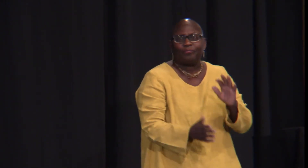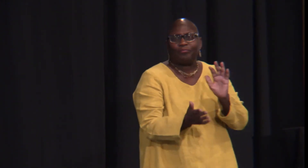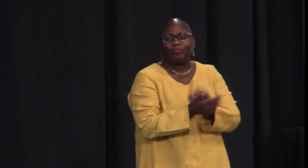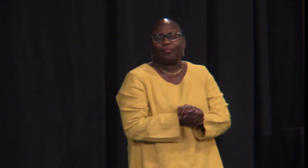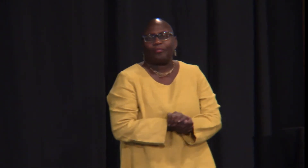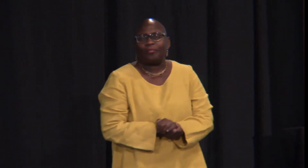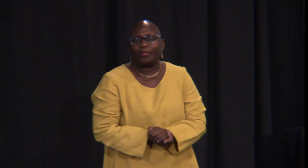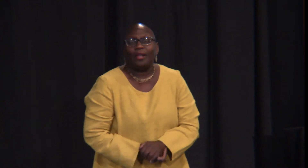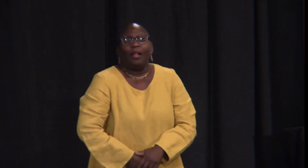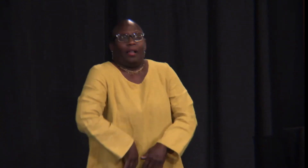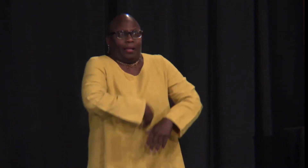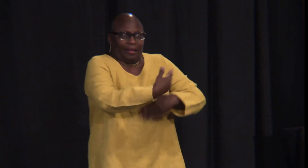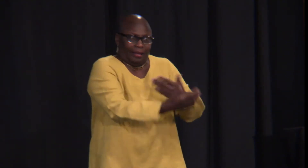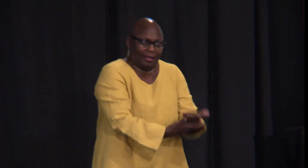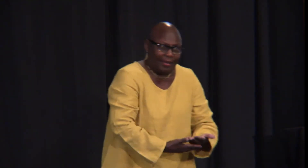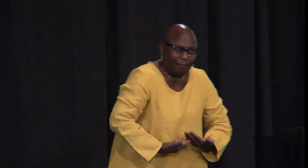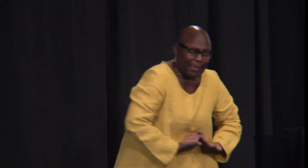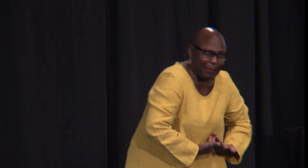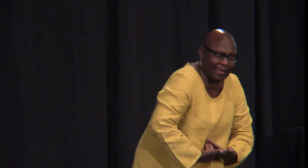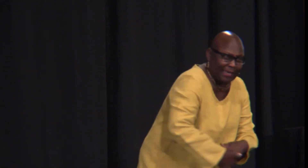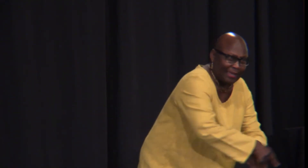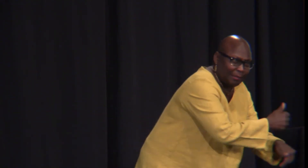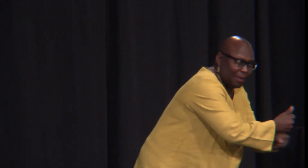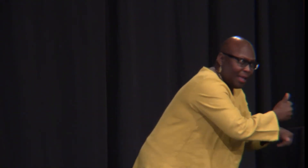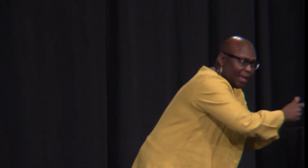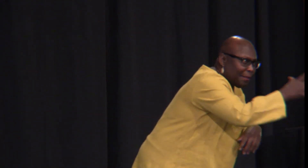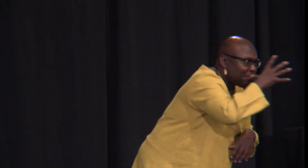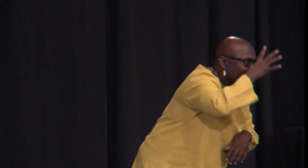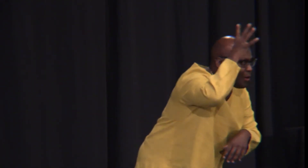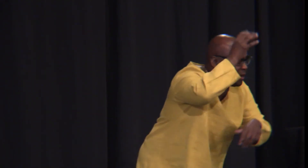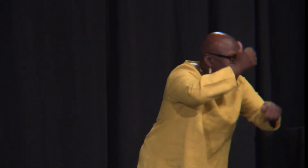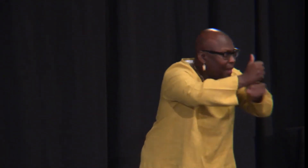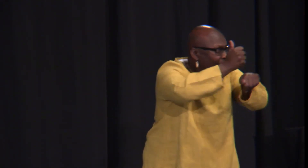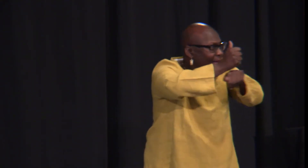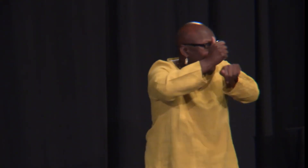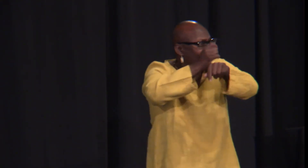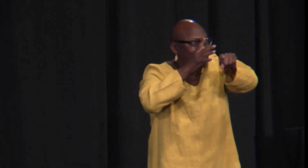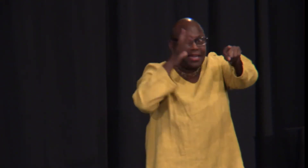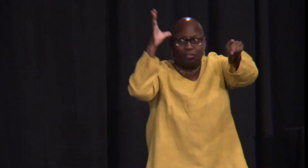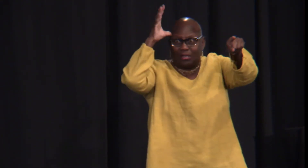child not being able to read and write at grade level.